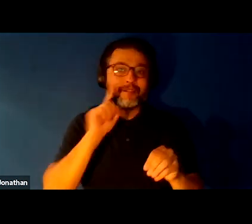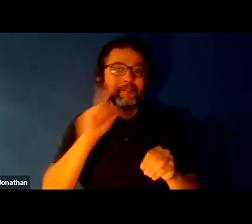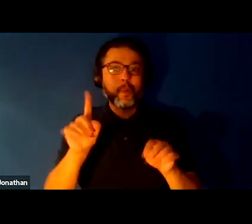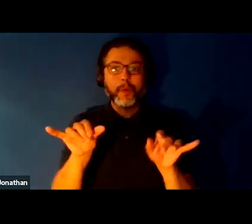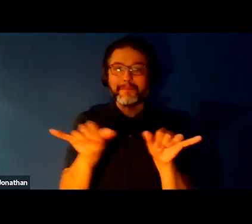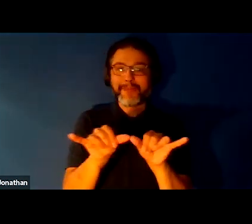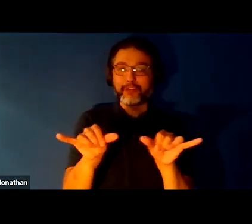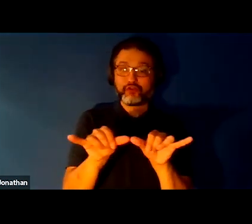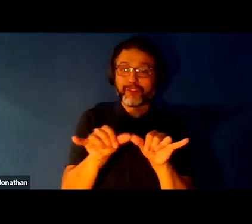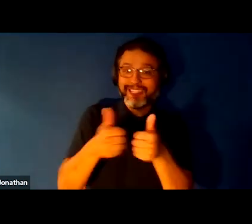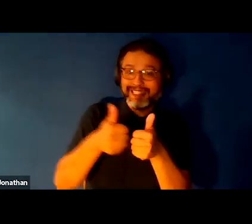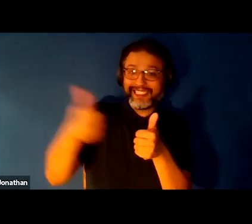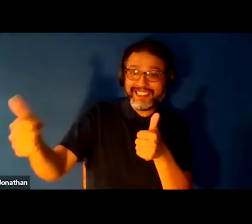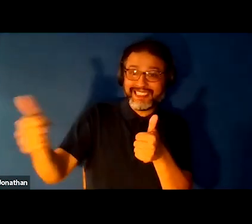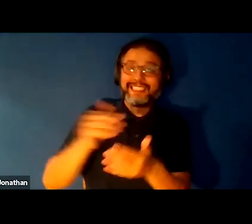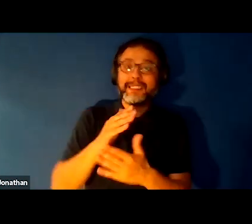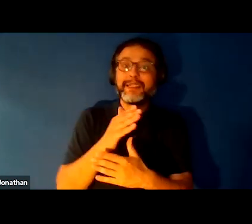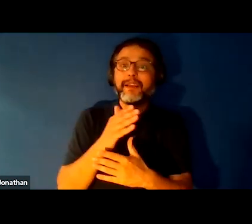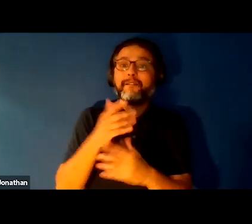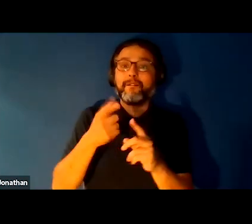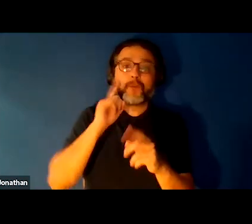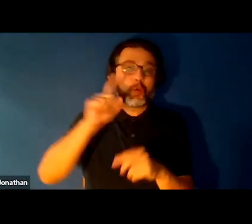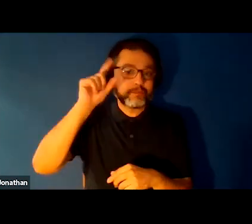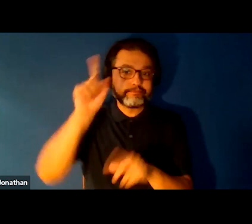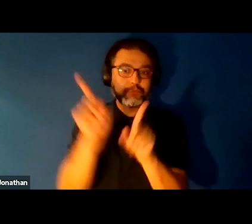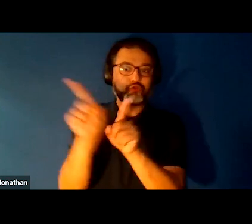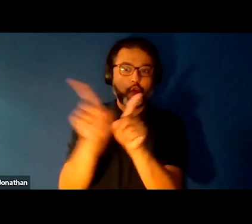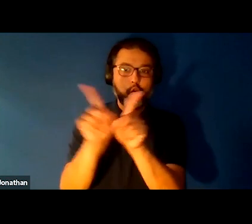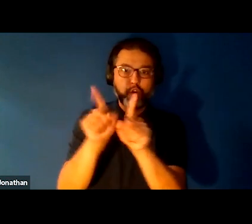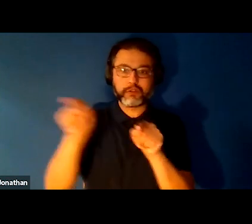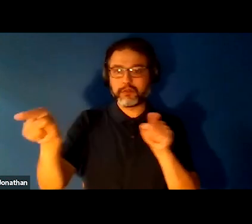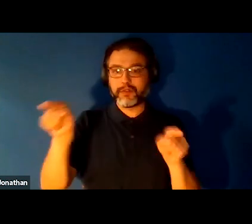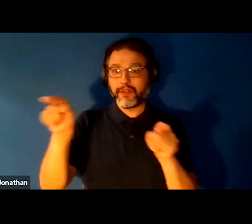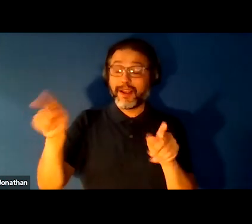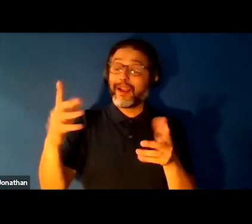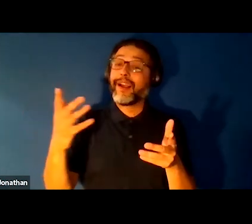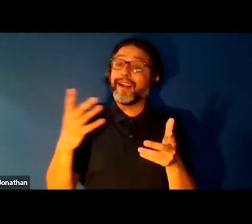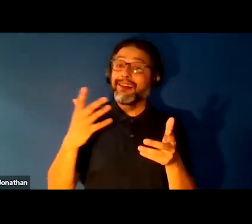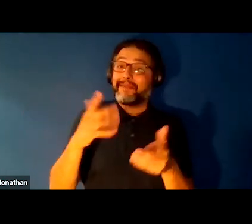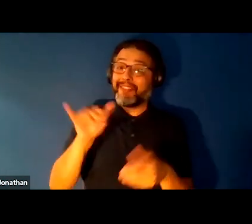ultimately, led to the scientific discoveries of measuring space between stars through solar